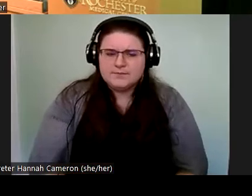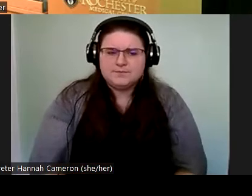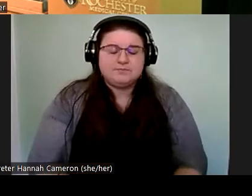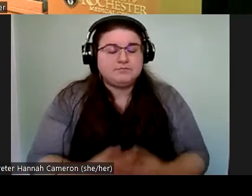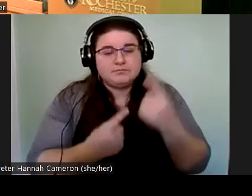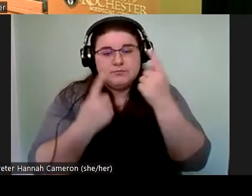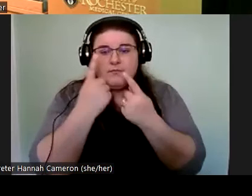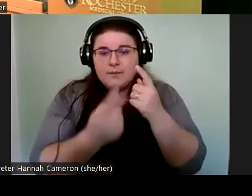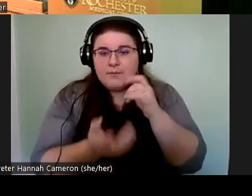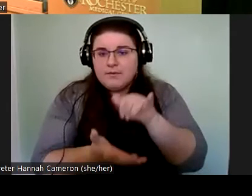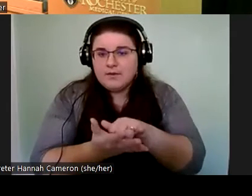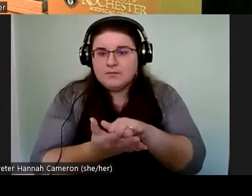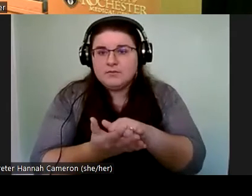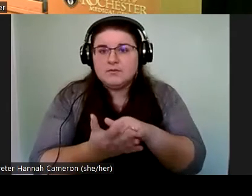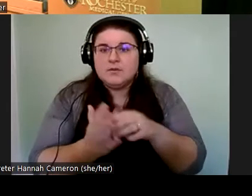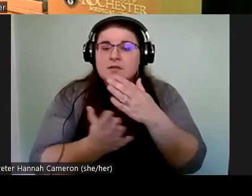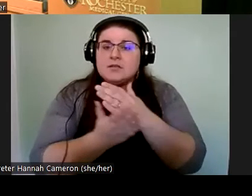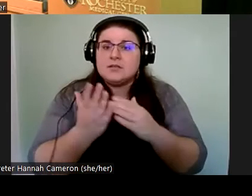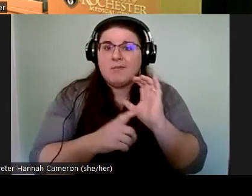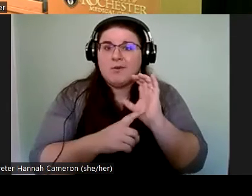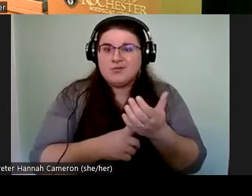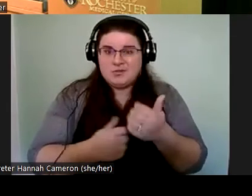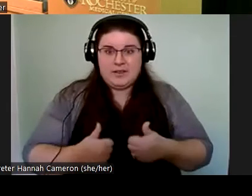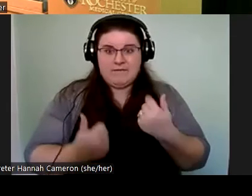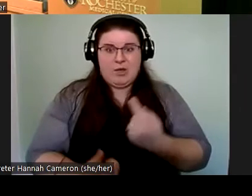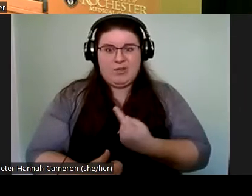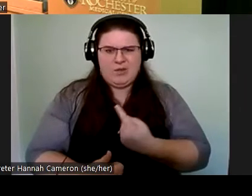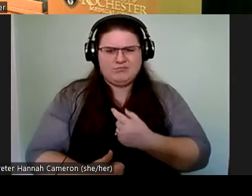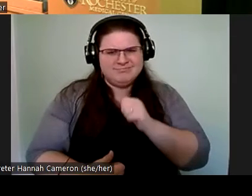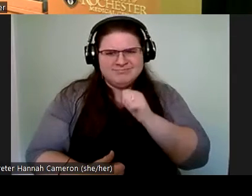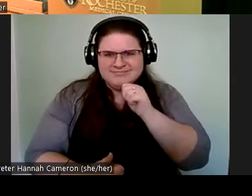some cultures living alone is not the ideal right you live with your family until you get married